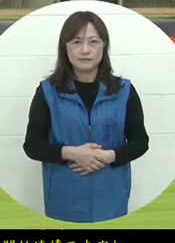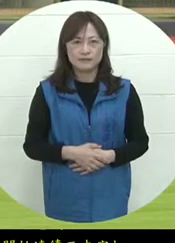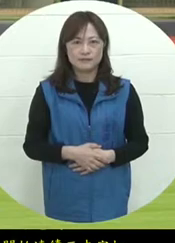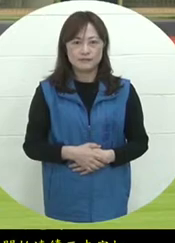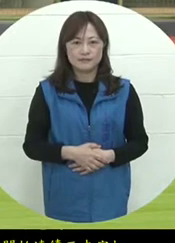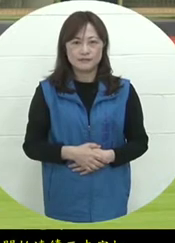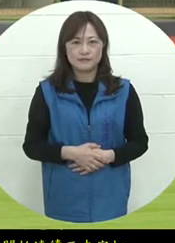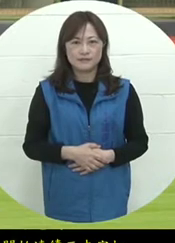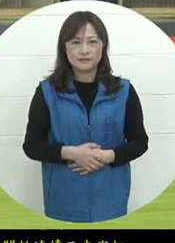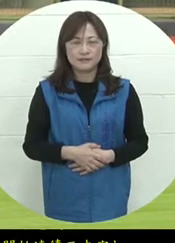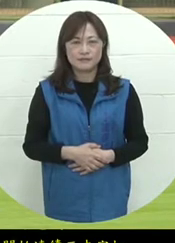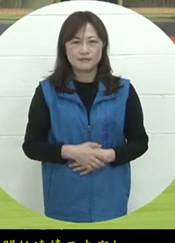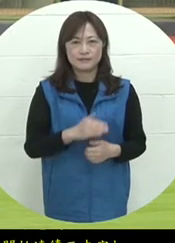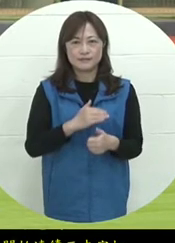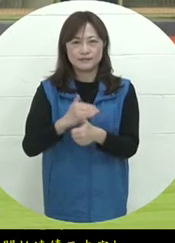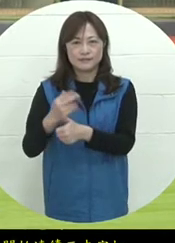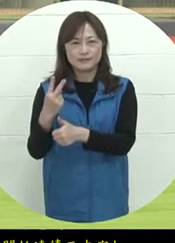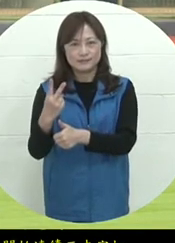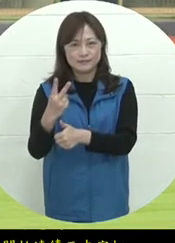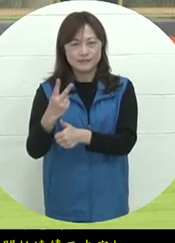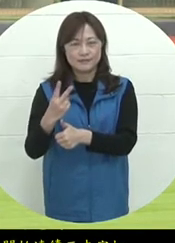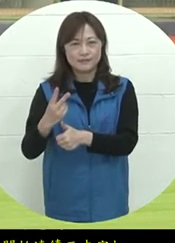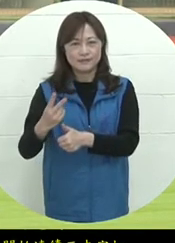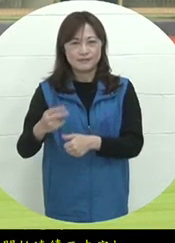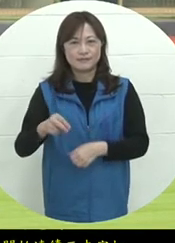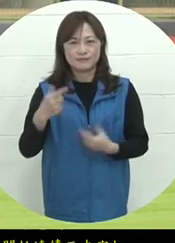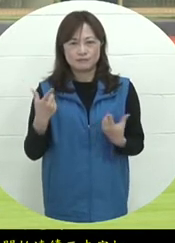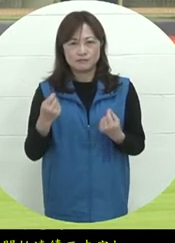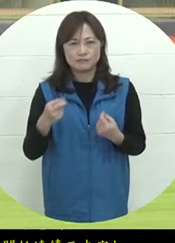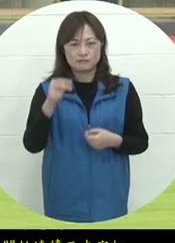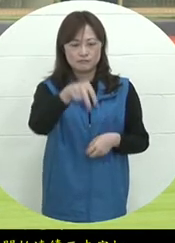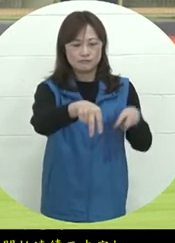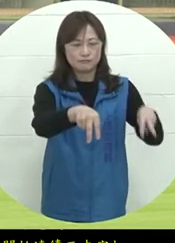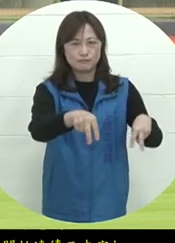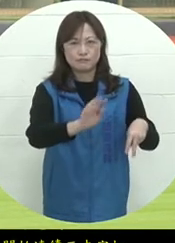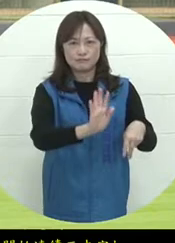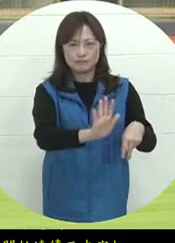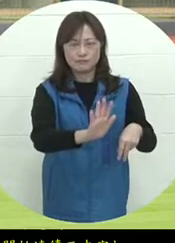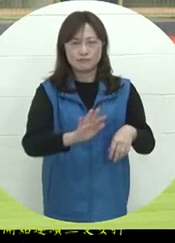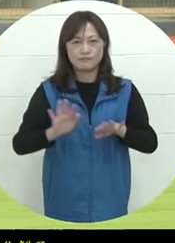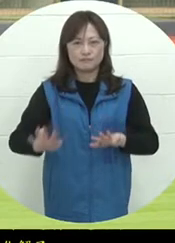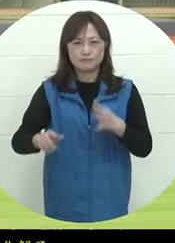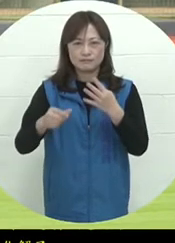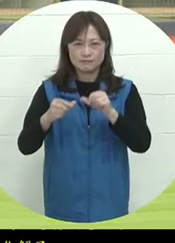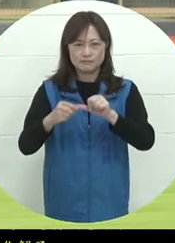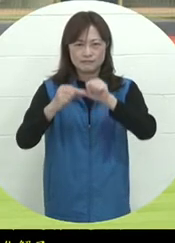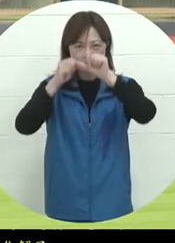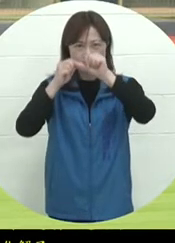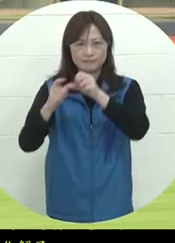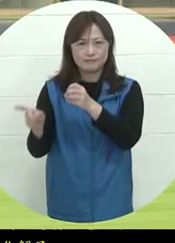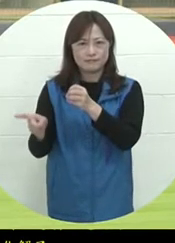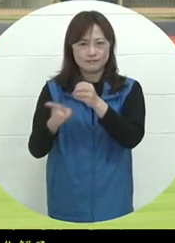the 2 outs. The runners were still at the 2nd, 3rd and 5th at bats . Noro Daiki was the designated hitter today. At this time,